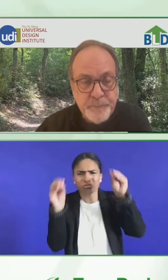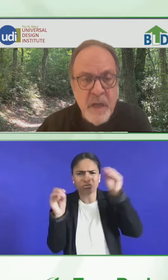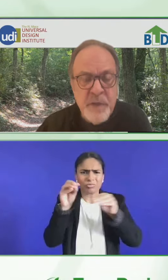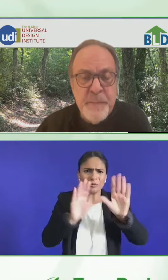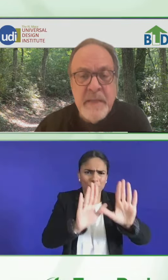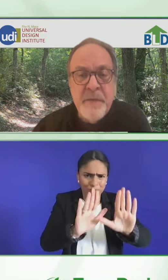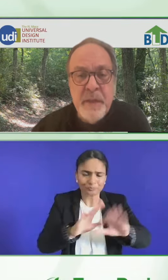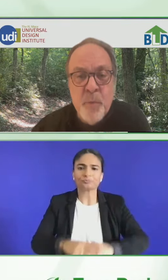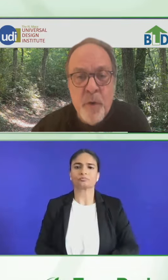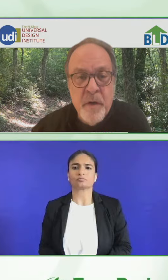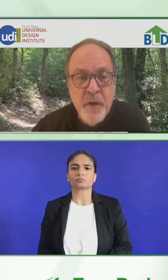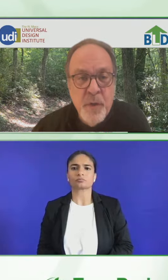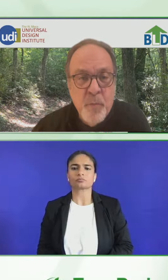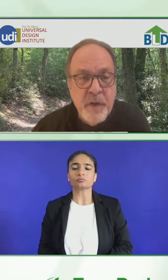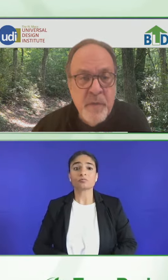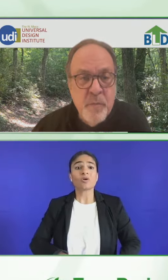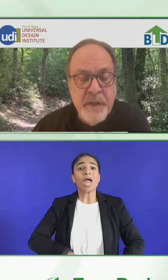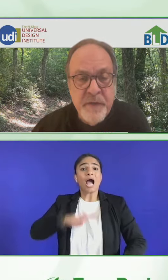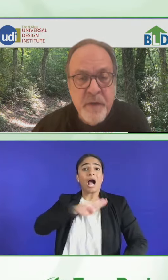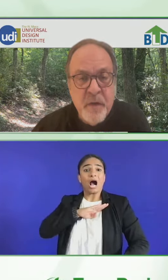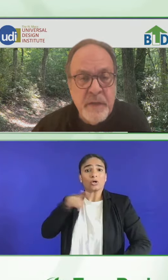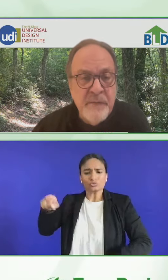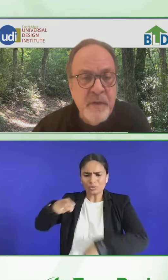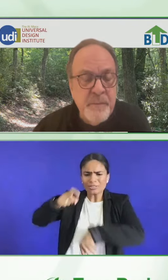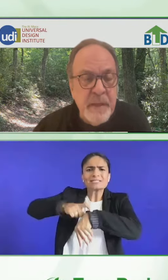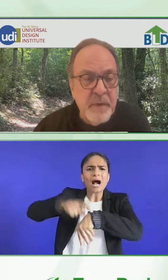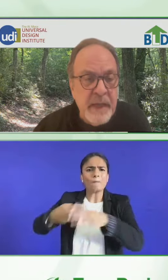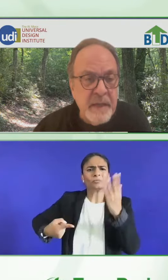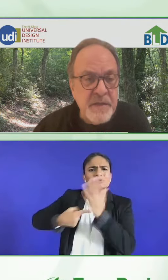Which makes everything more difficult, even people like this,